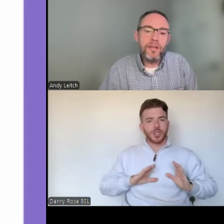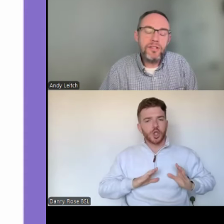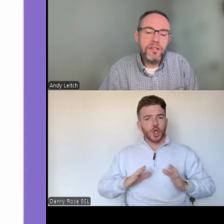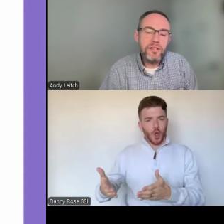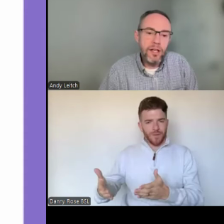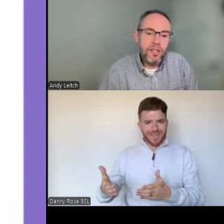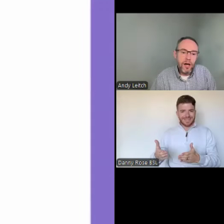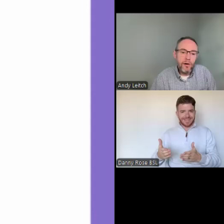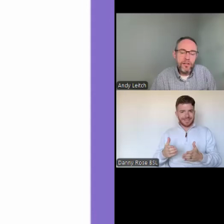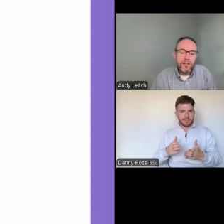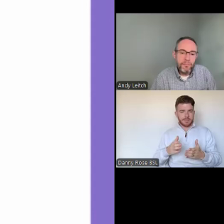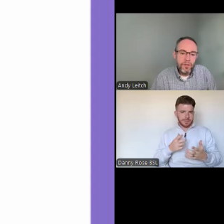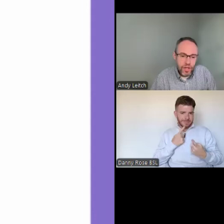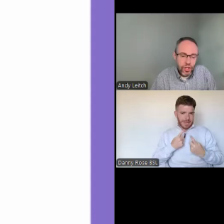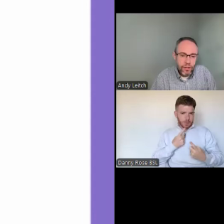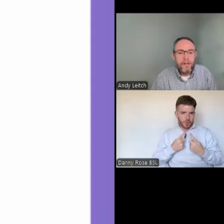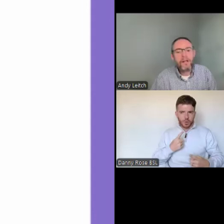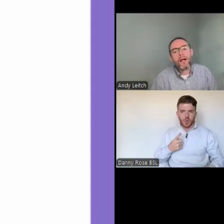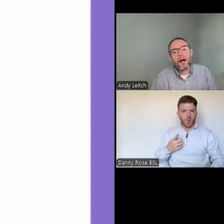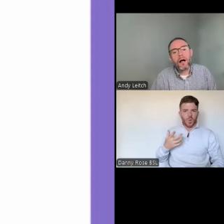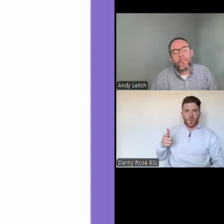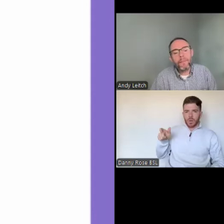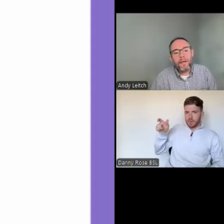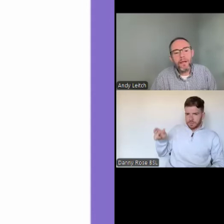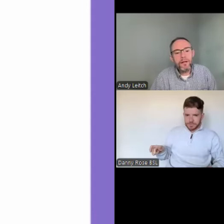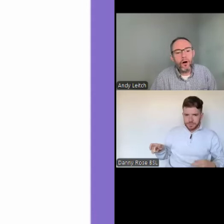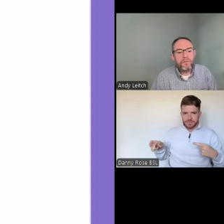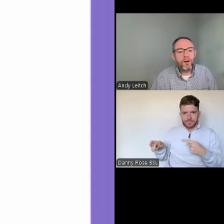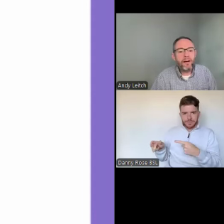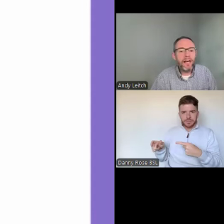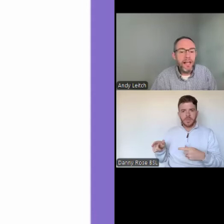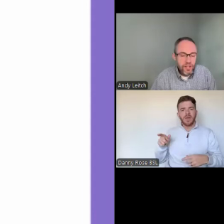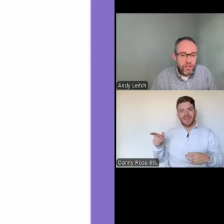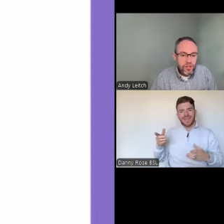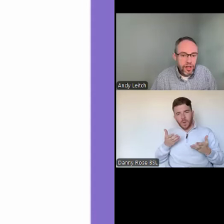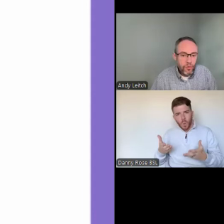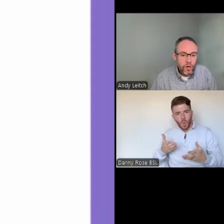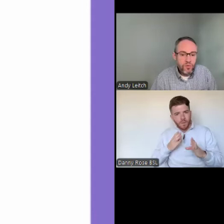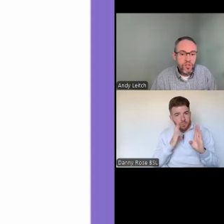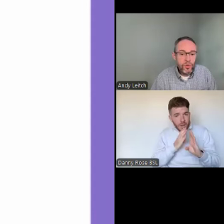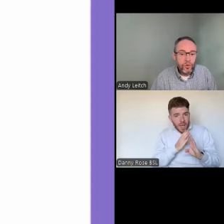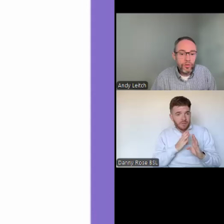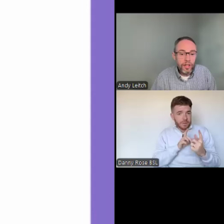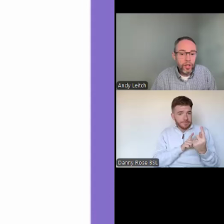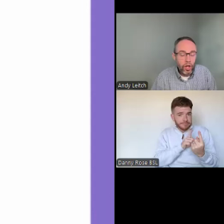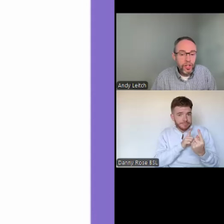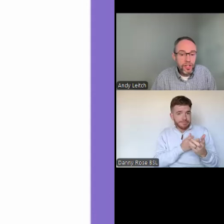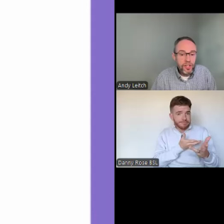This guitarist, musician, he offers private lessons. He works with schools and colleges,